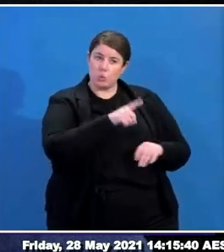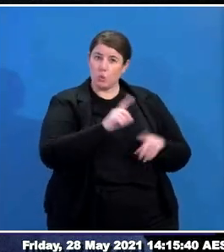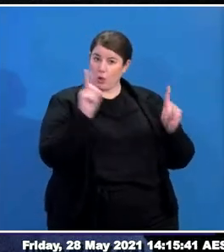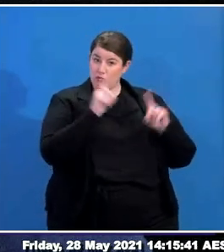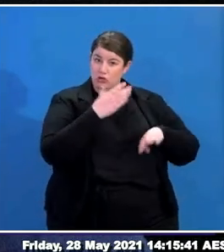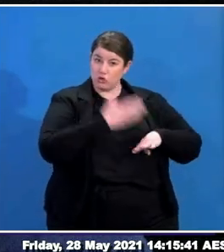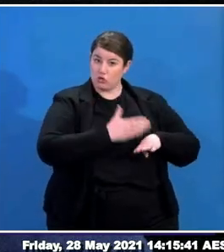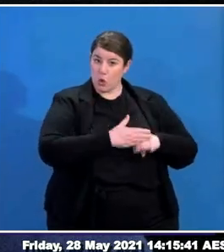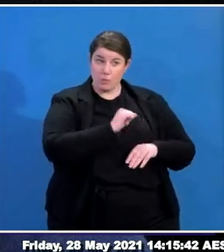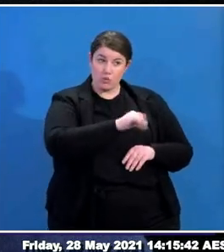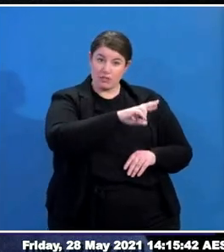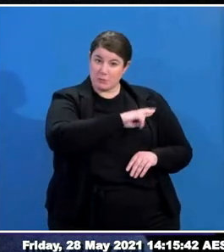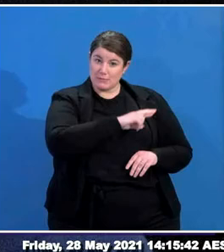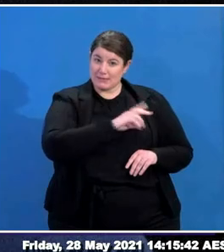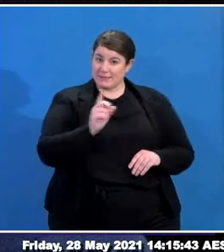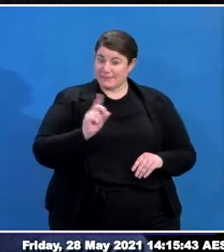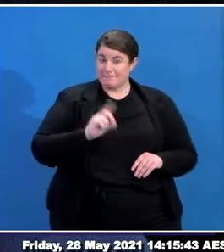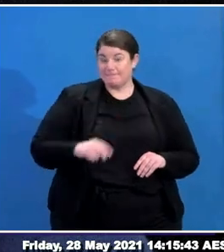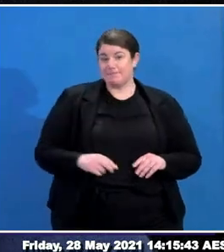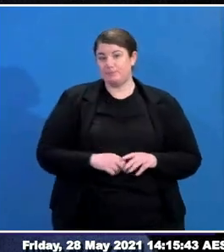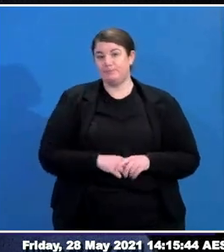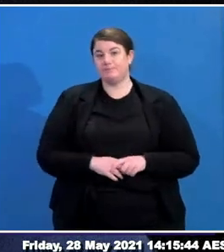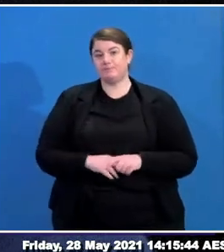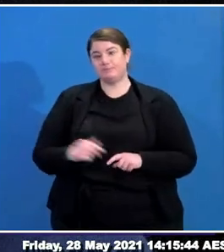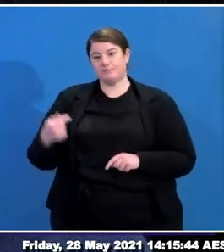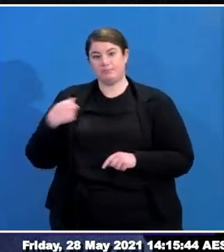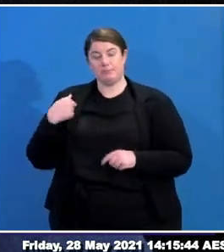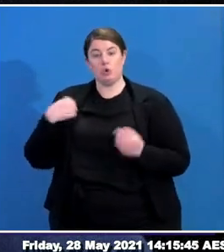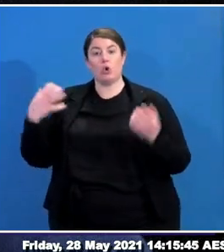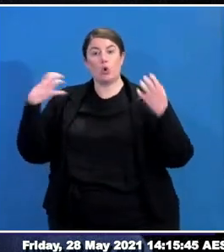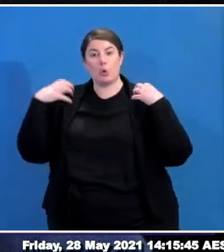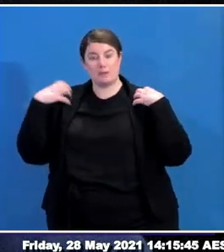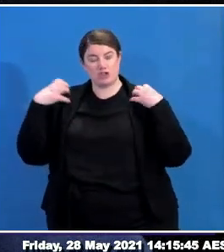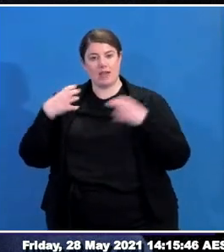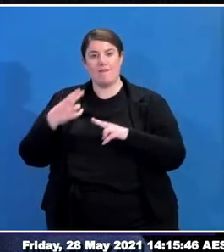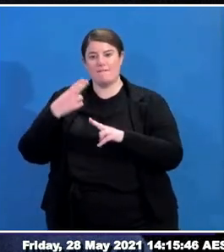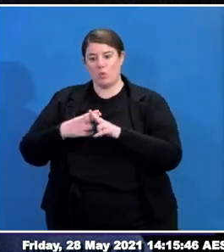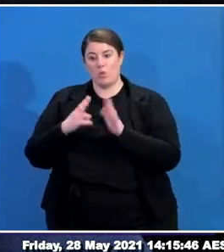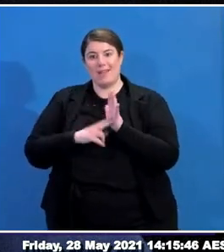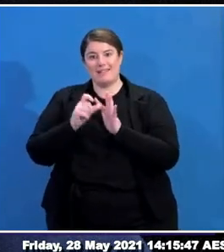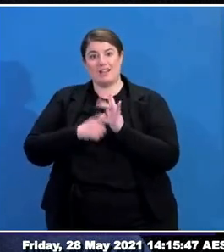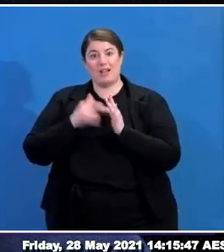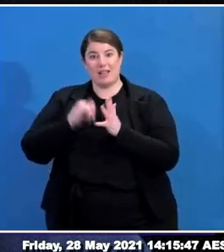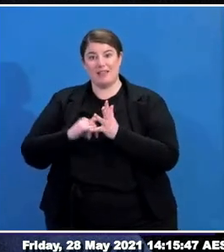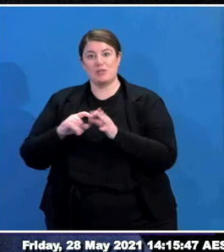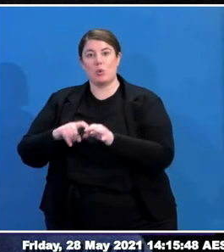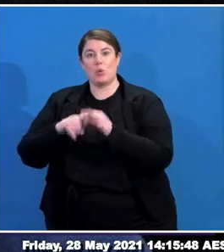role and responsibilities are? I'm the Commissioner for the NDIS Quality and Safeguards